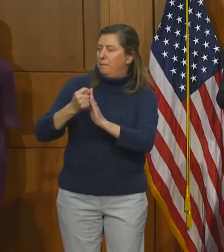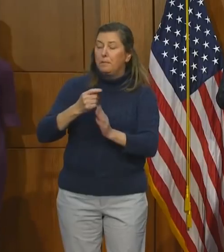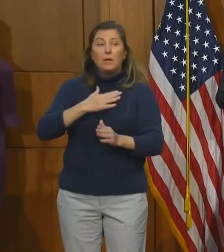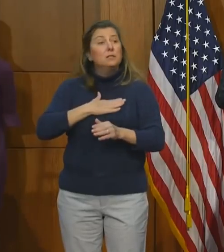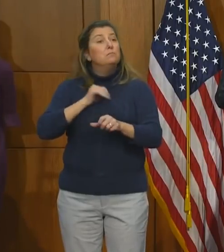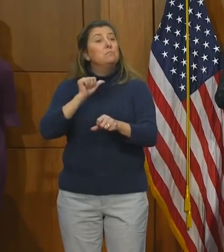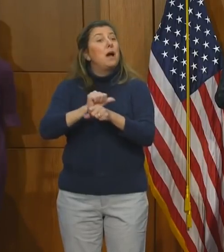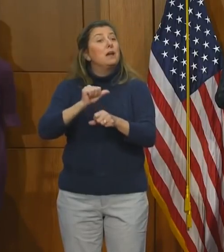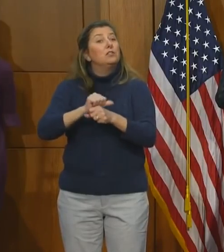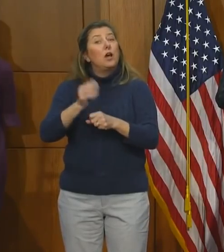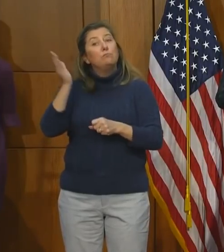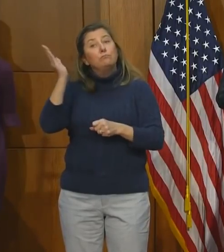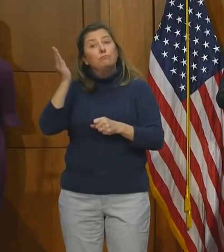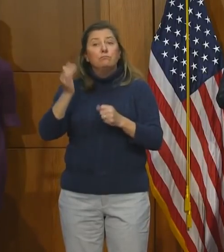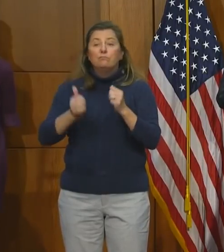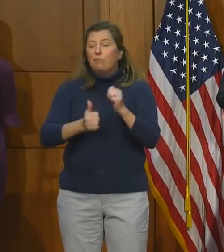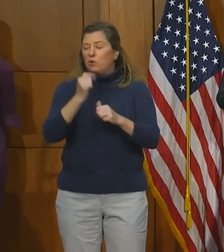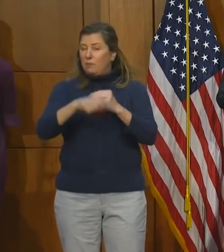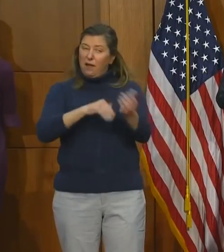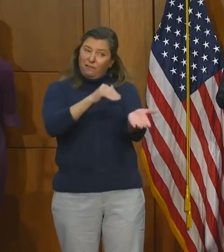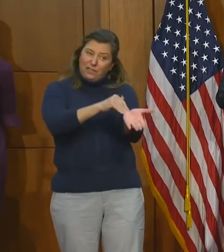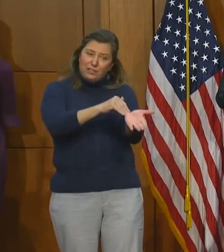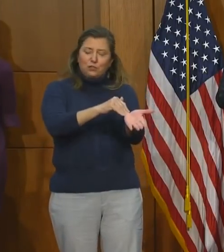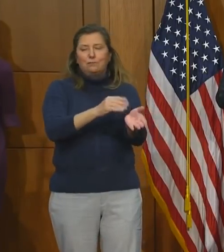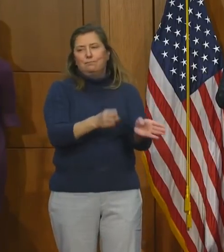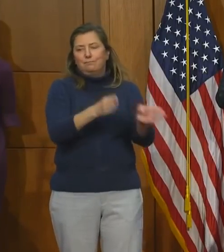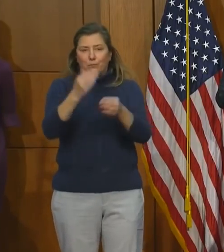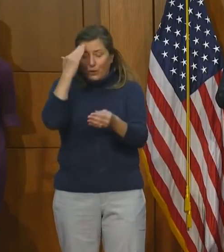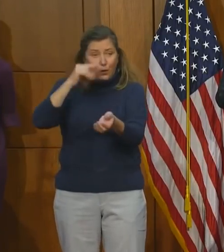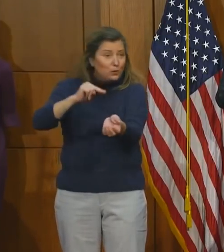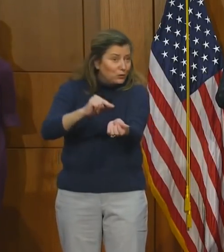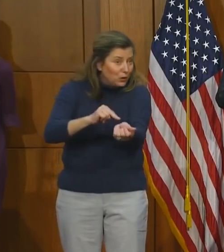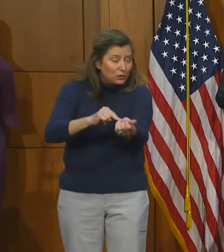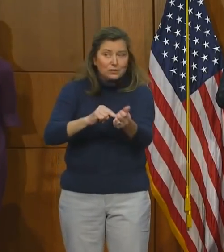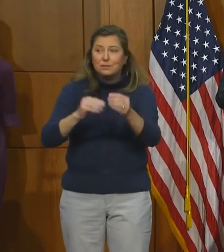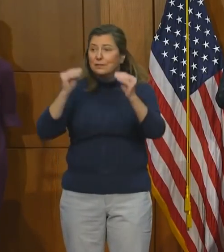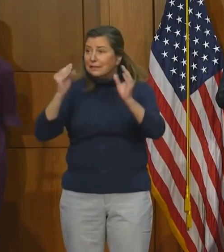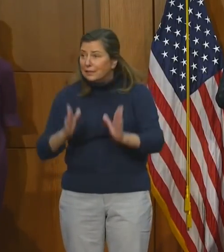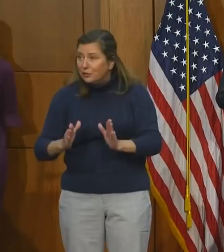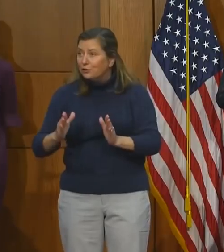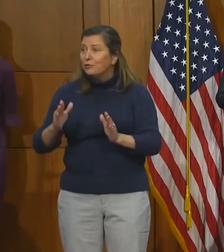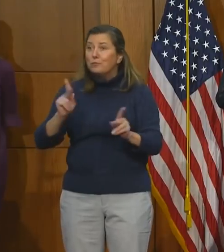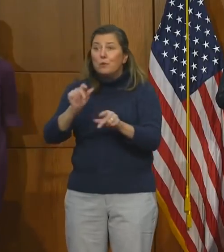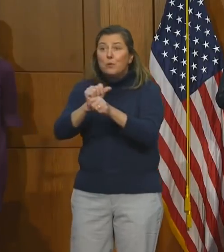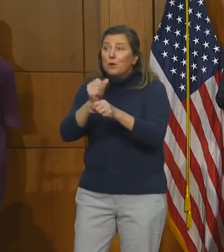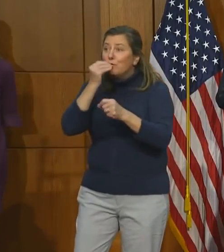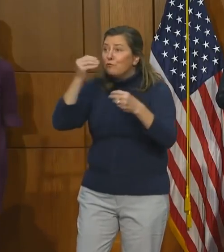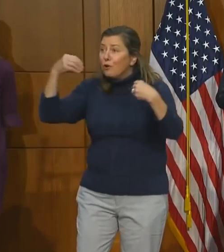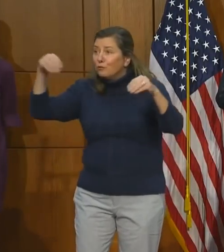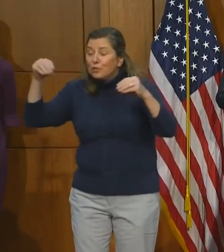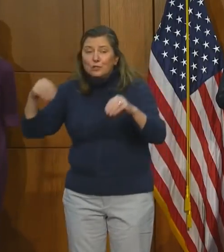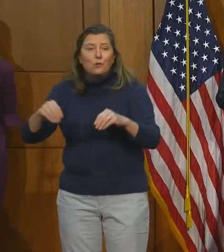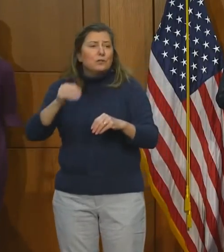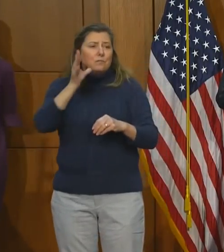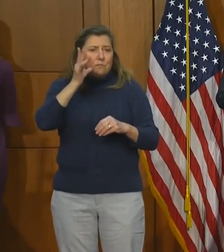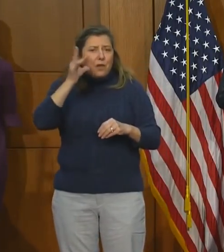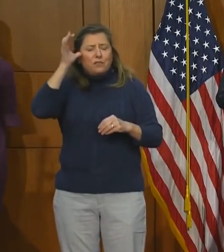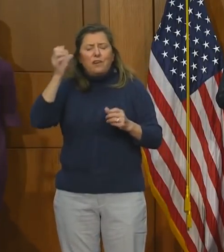VIRGINIANS FOR THE RESOLVE AND COMMITMENT TO ONE ANOTHER DURING THIS TIME. IT'S MY JOB TO TALK MOSTLY ABOUT POSITIONS.